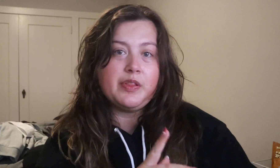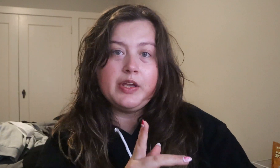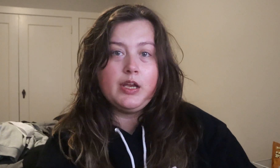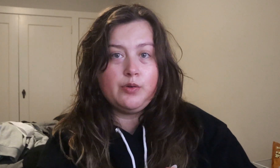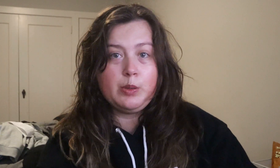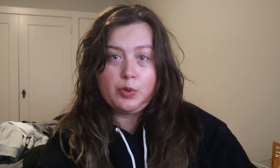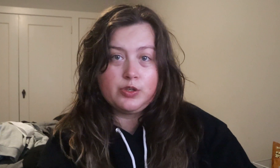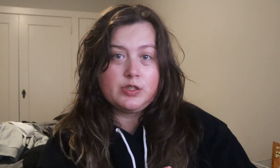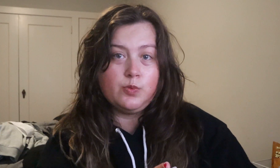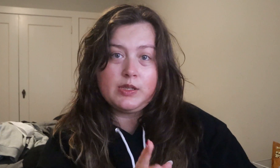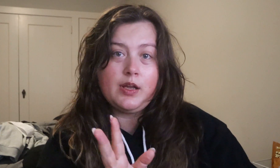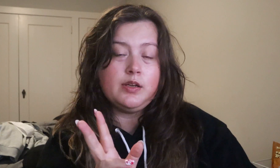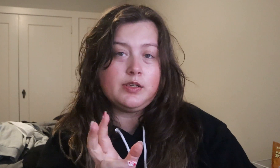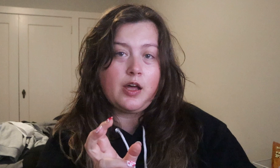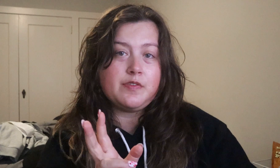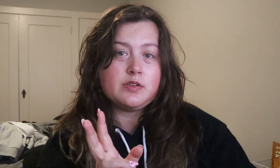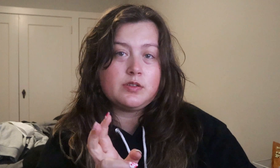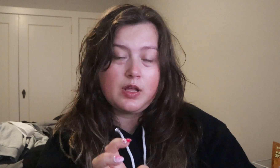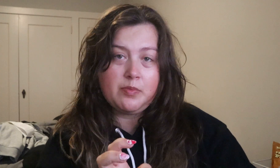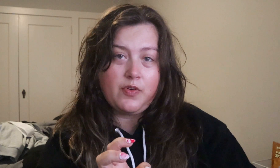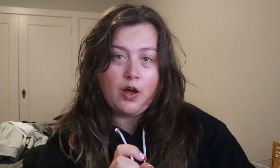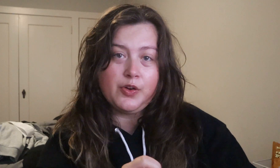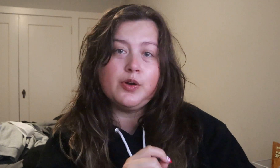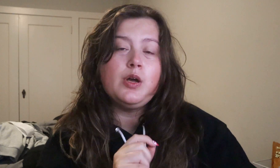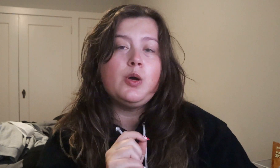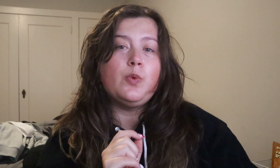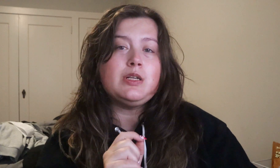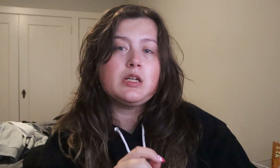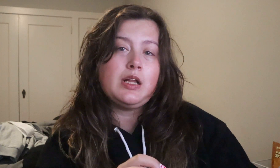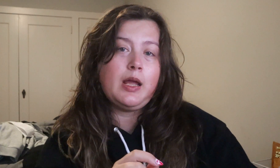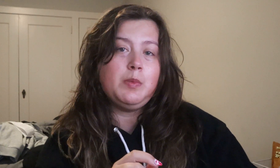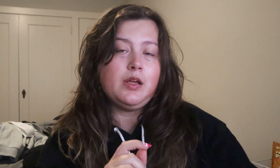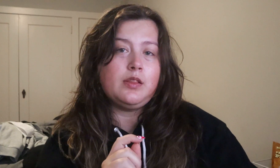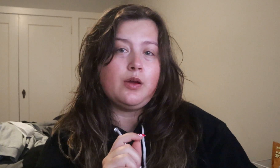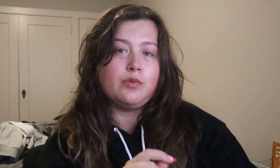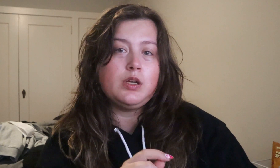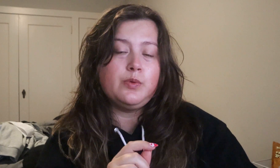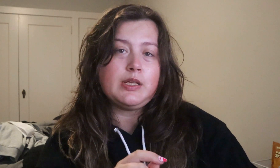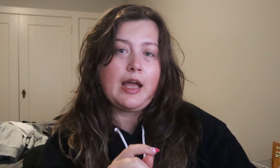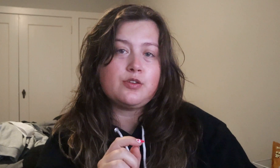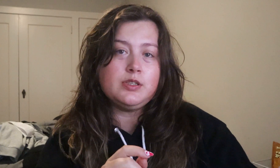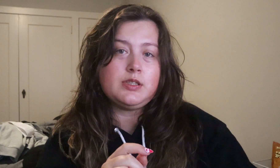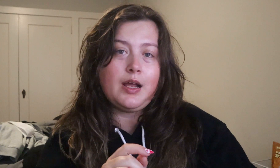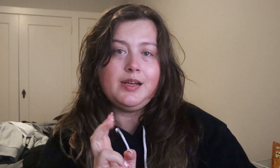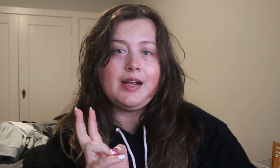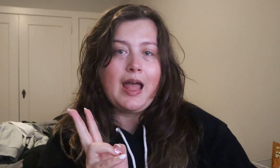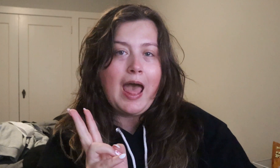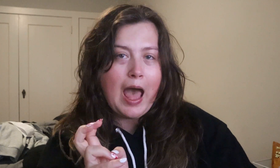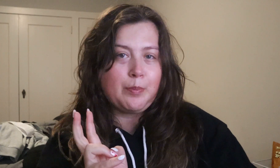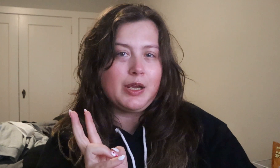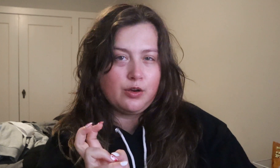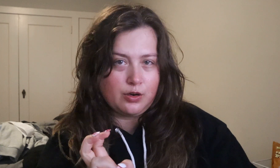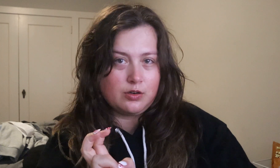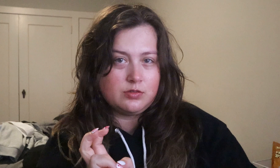but the hearing person with the deaf stepfather was claiming that Regan was actually signing "happy girl."